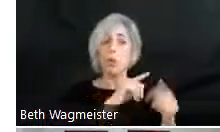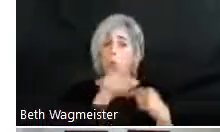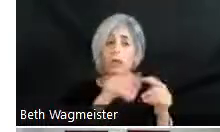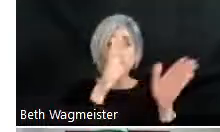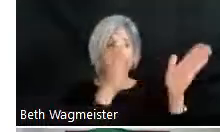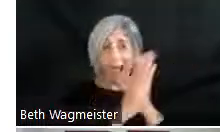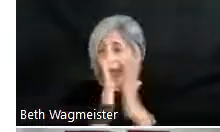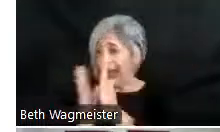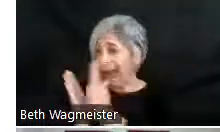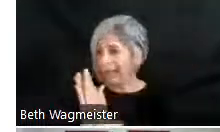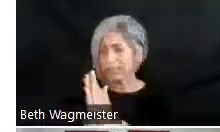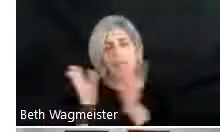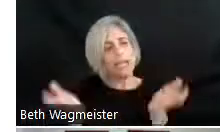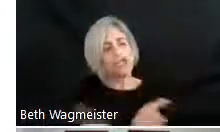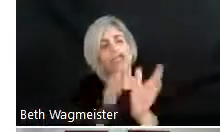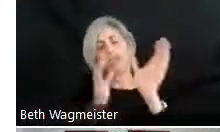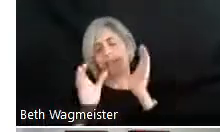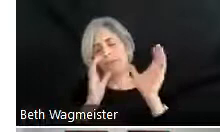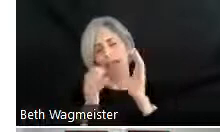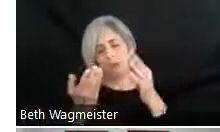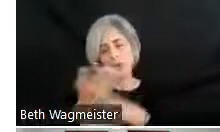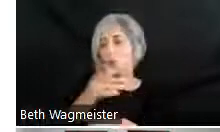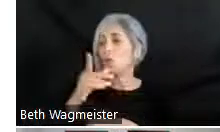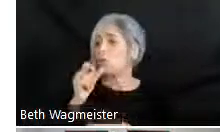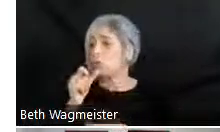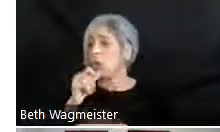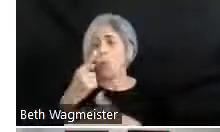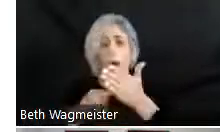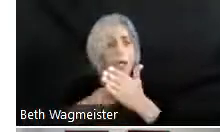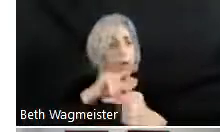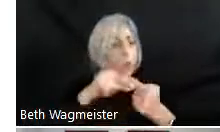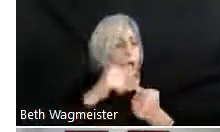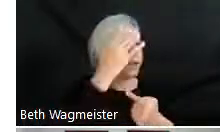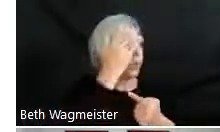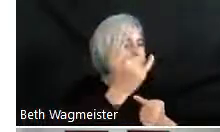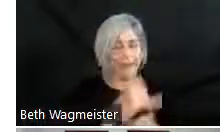encourage conversation through the who, what, when, where, why questions. Because if you meet